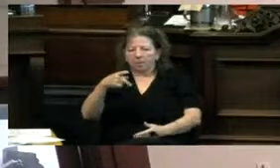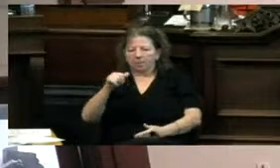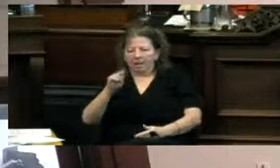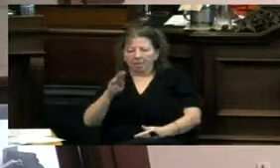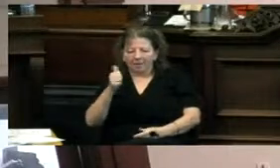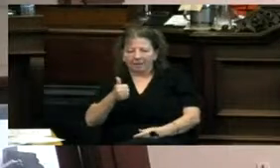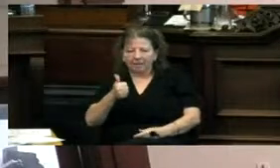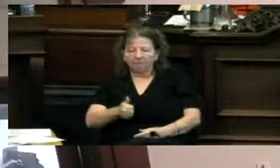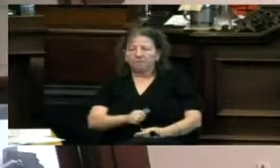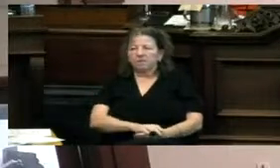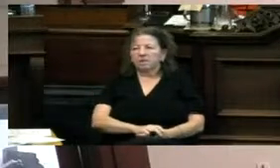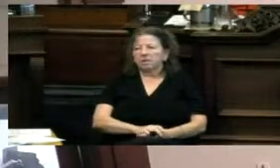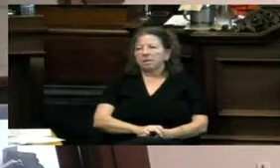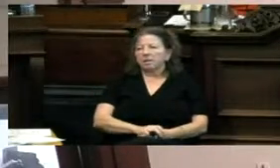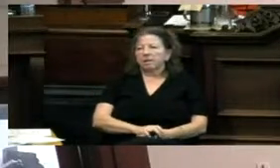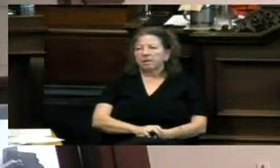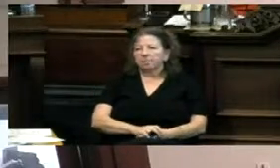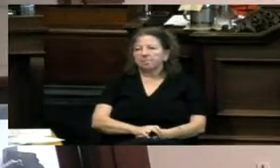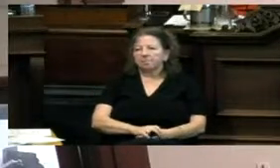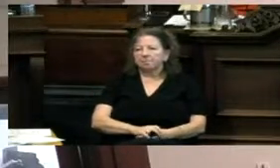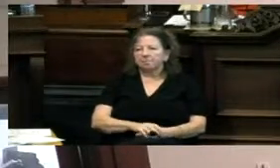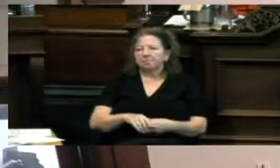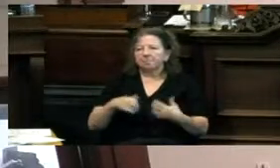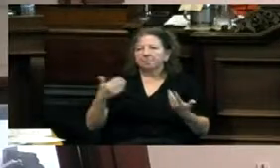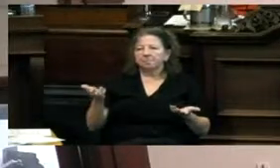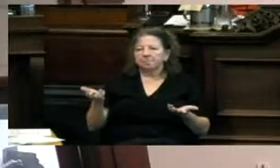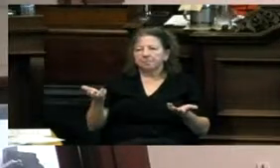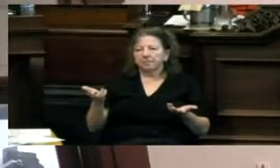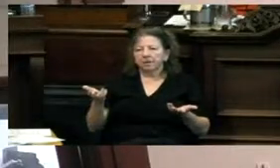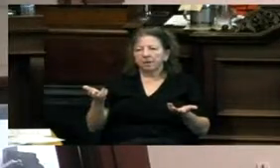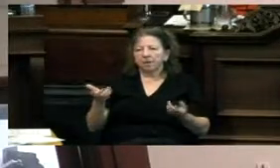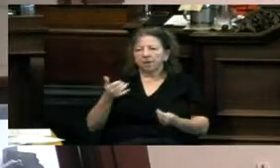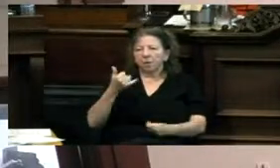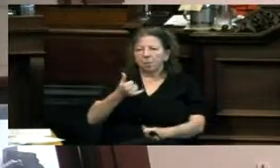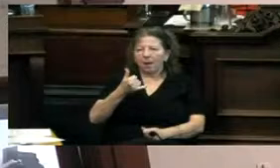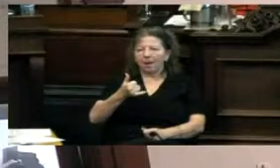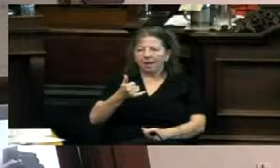are unrelated, but somewhat